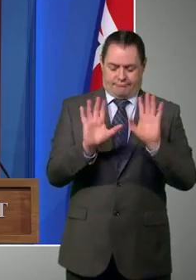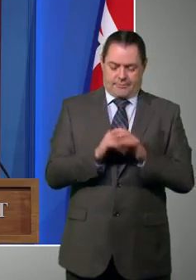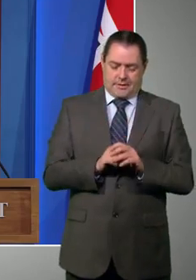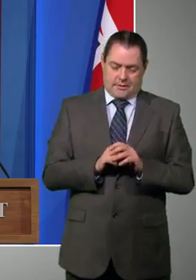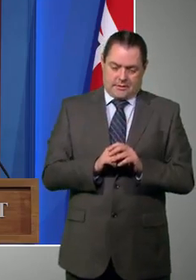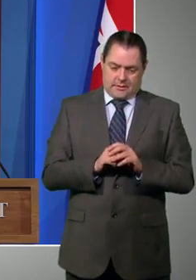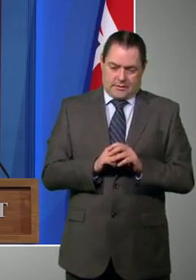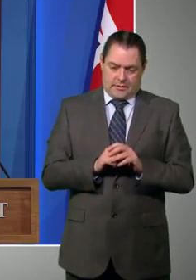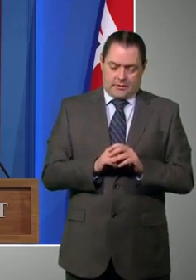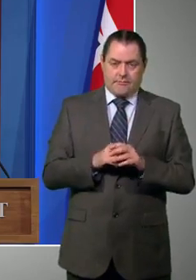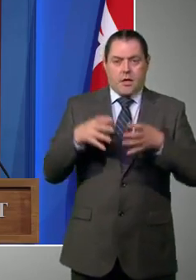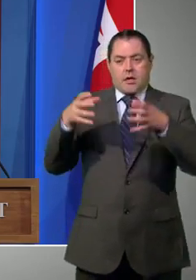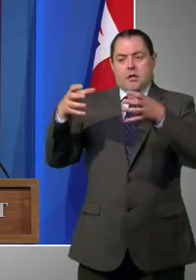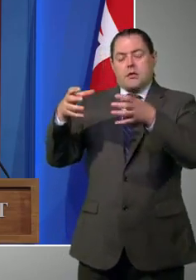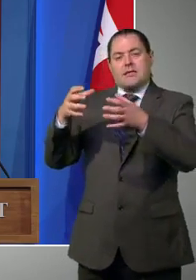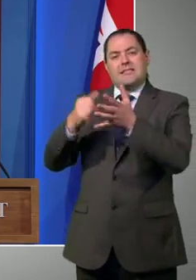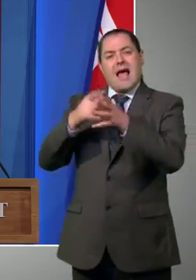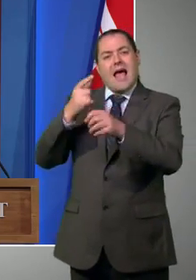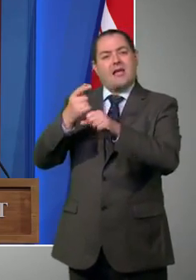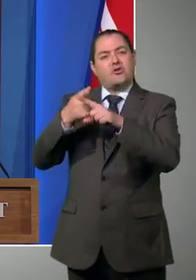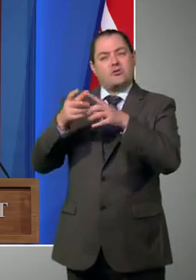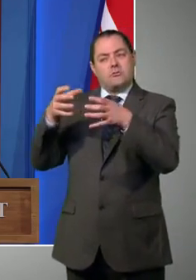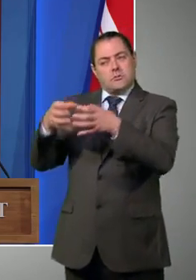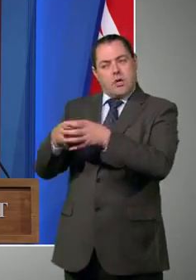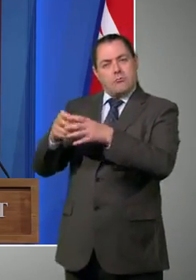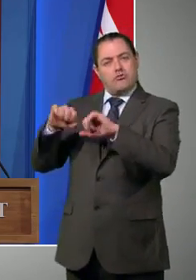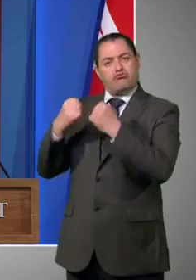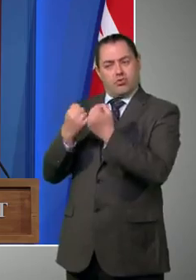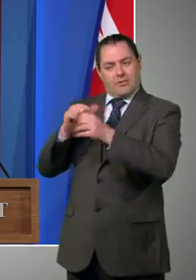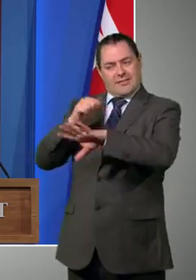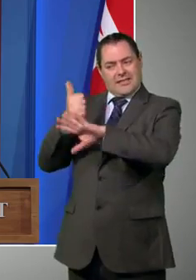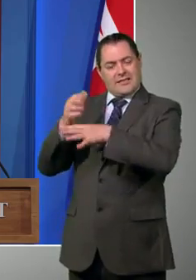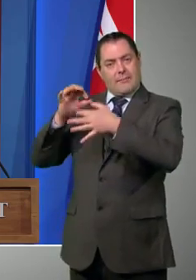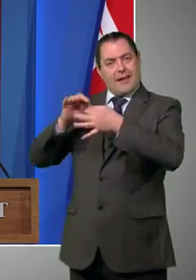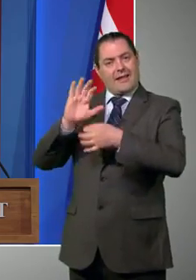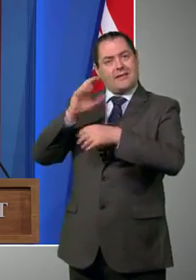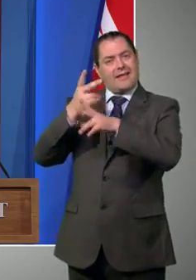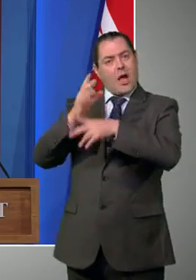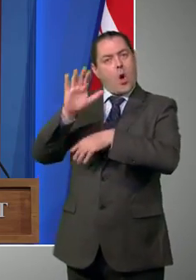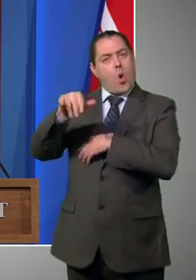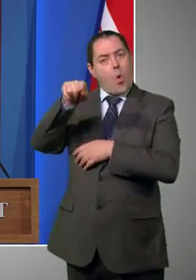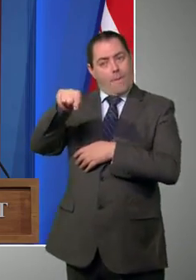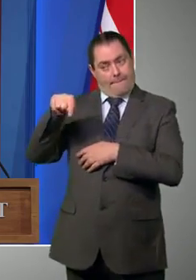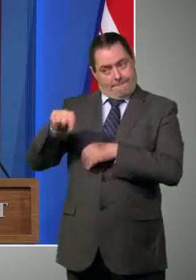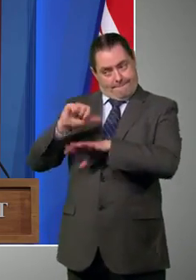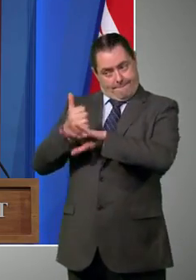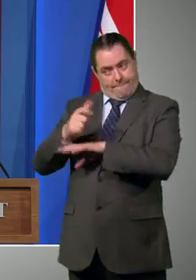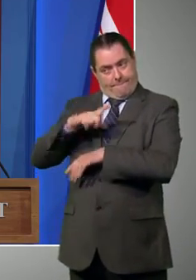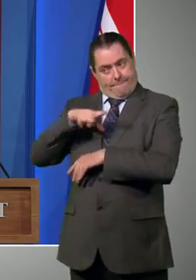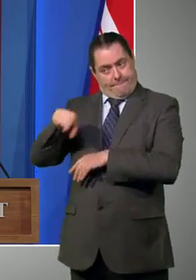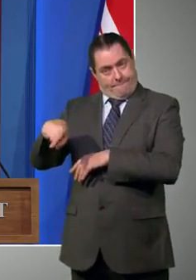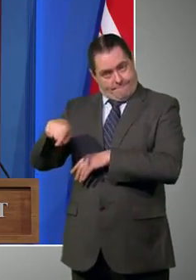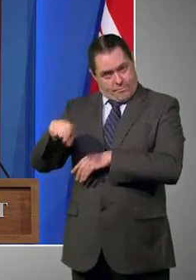subgroup the Sage subgroup was set up was to really try and look at what were the reasons